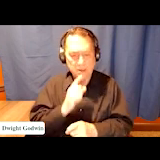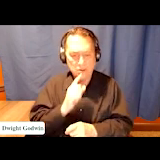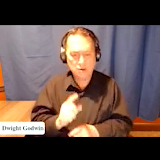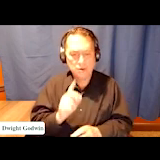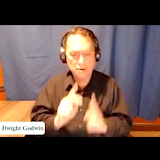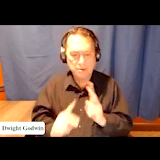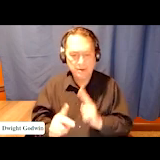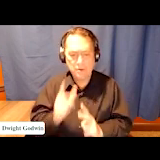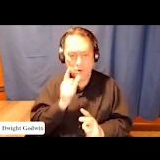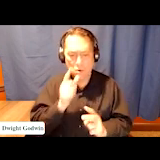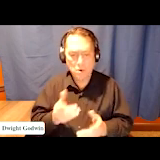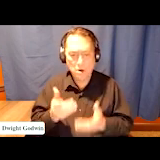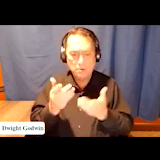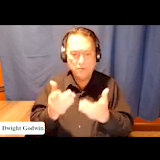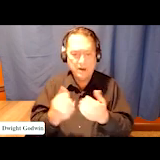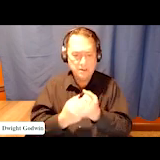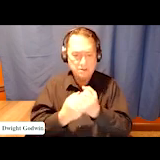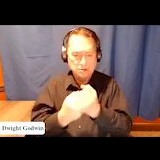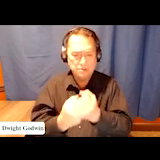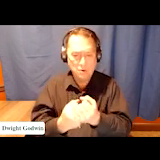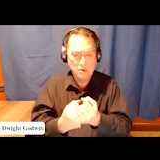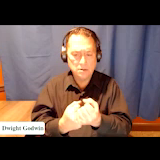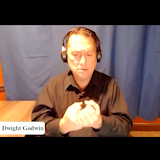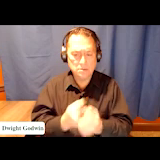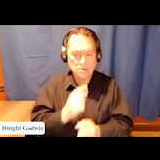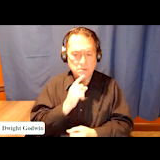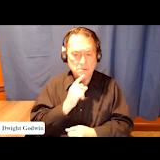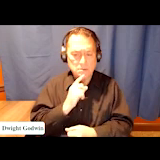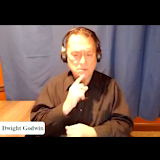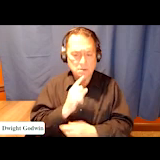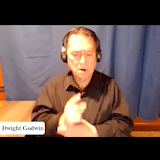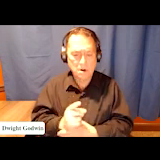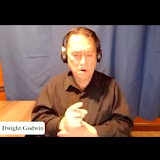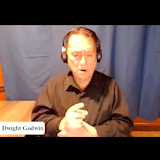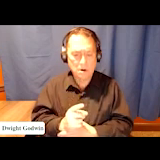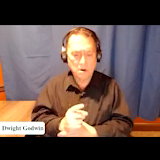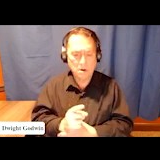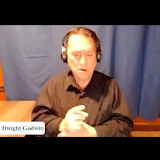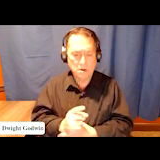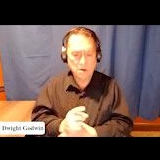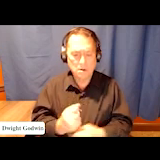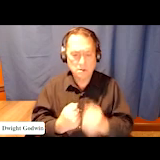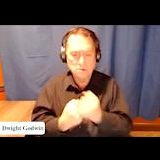that are providing the support are foundational in their recovery,